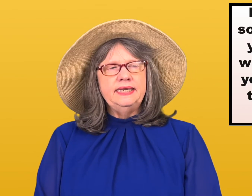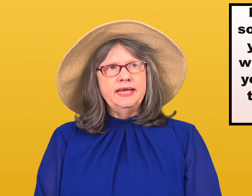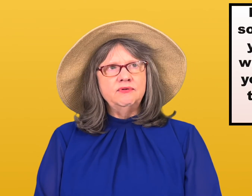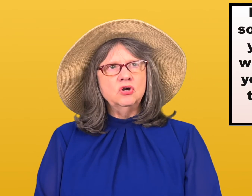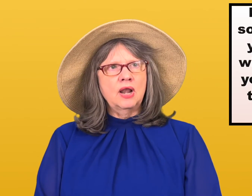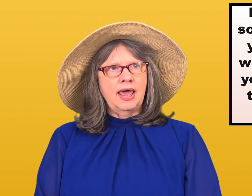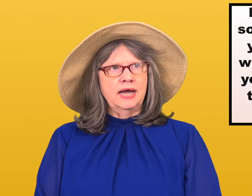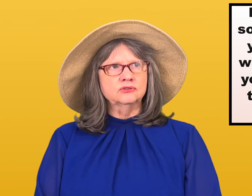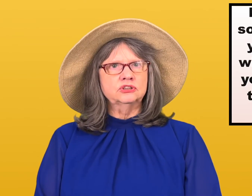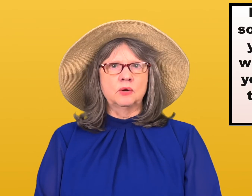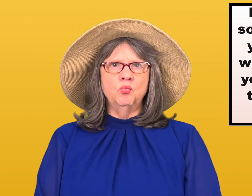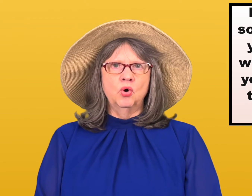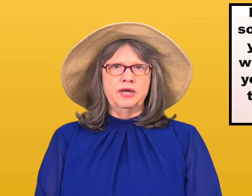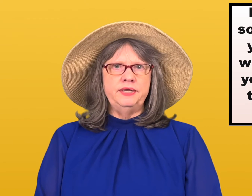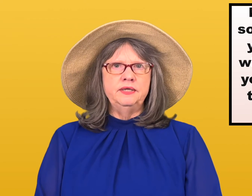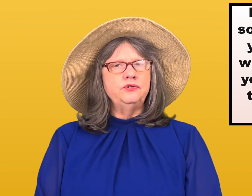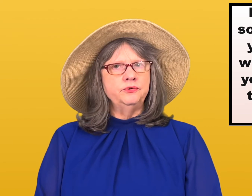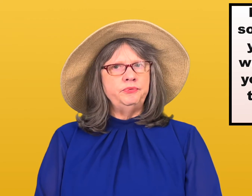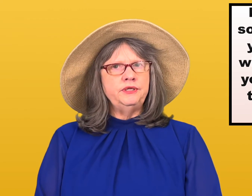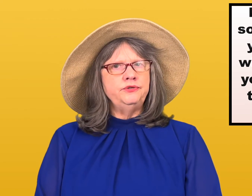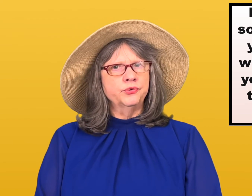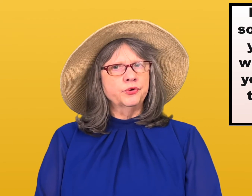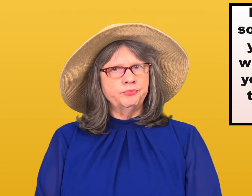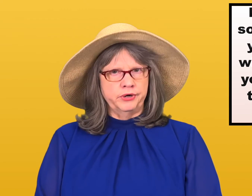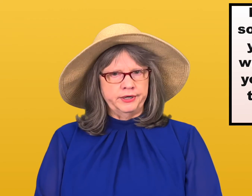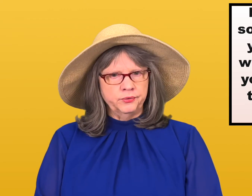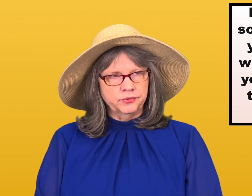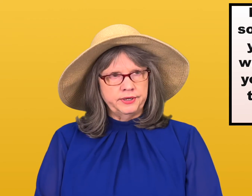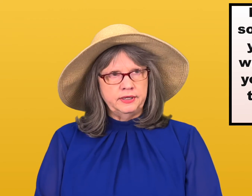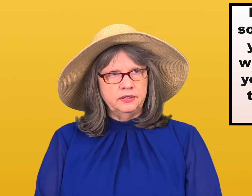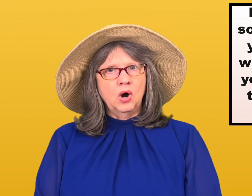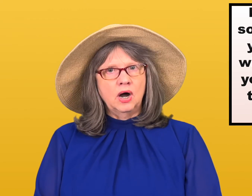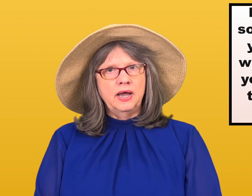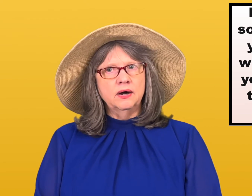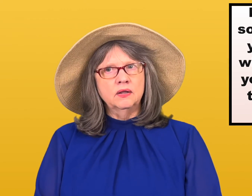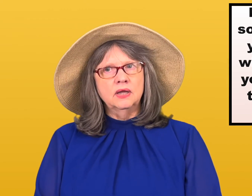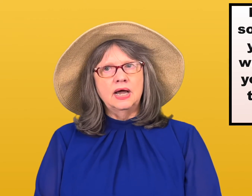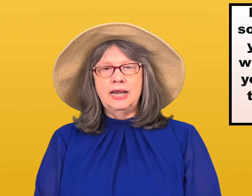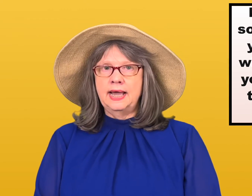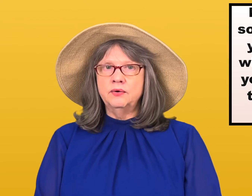Never allow someone to be your priority while allowing